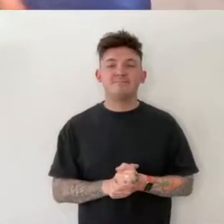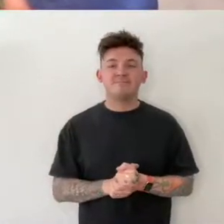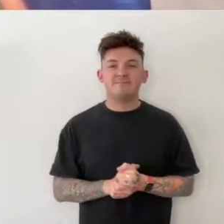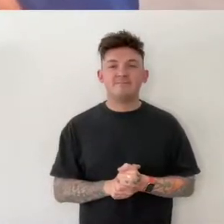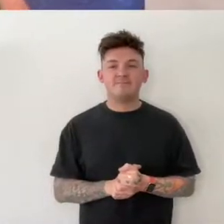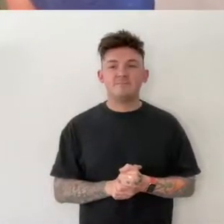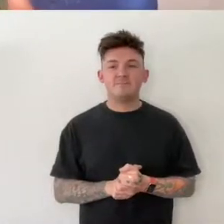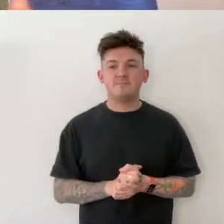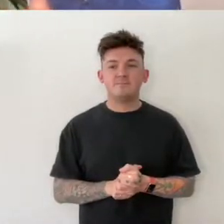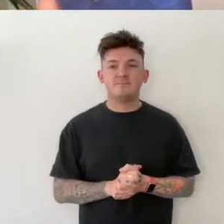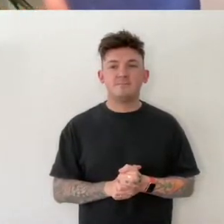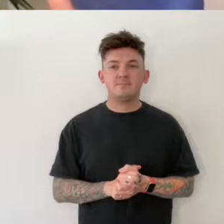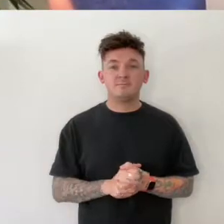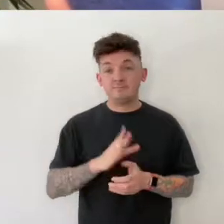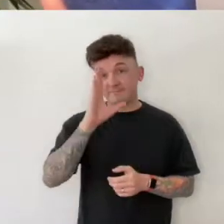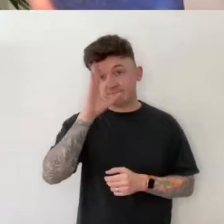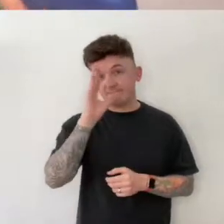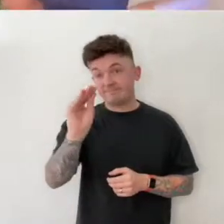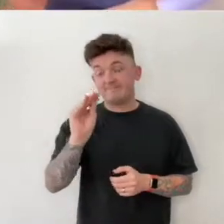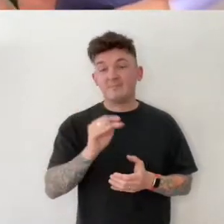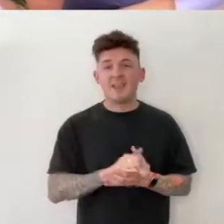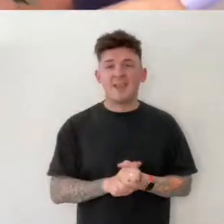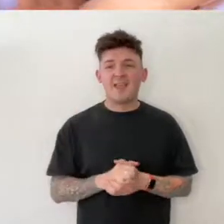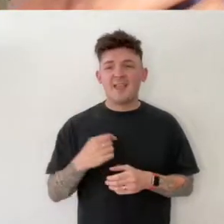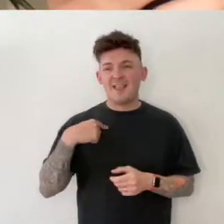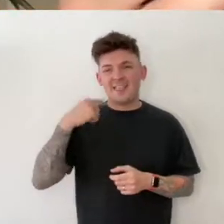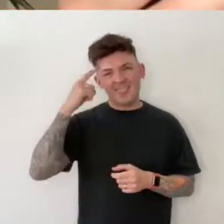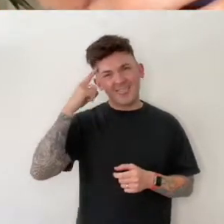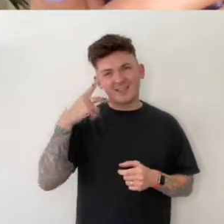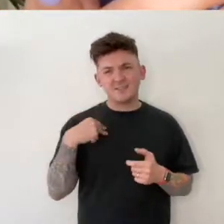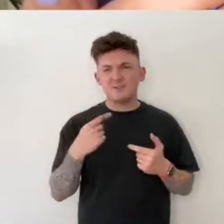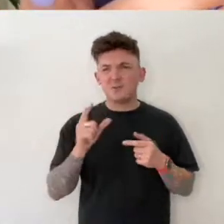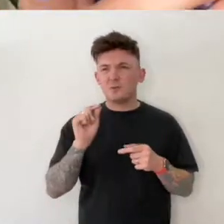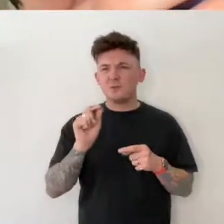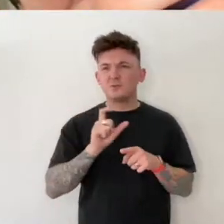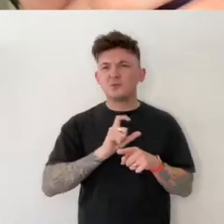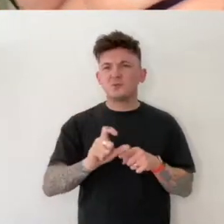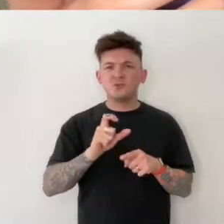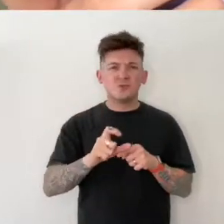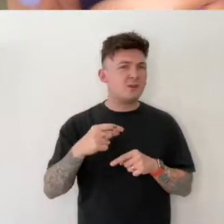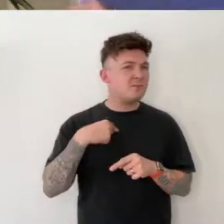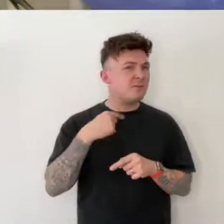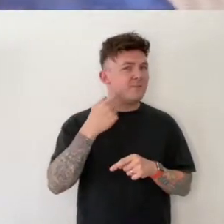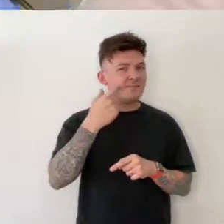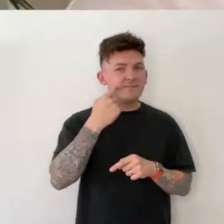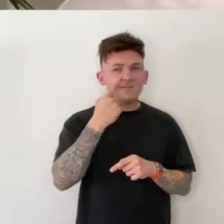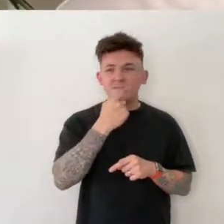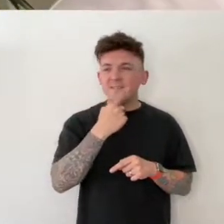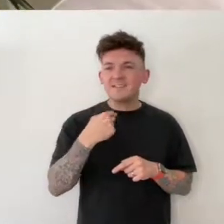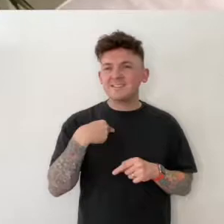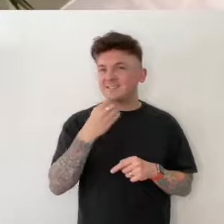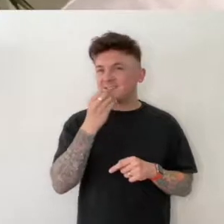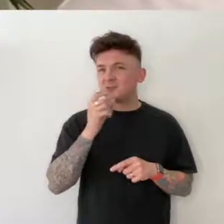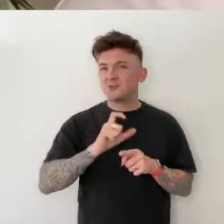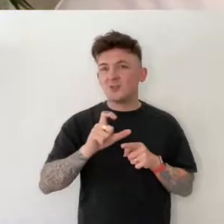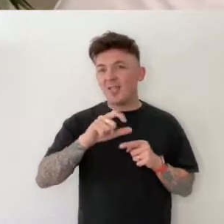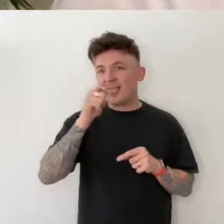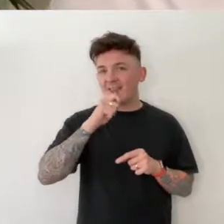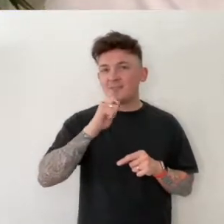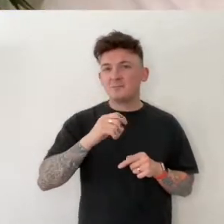FYI i think i had a little bit of chocolate around my face, i was eating a chocolate ice